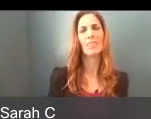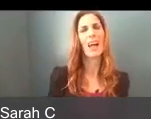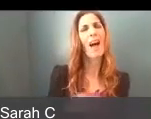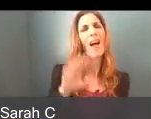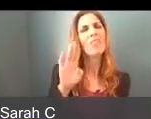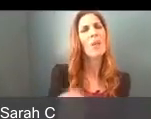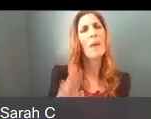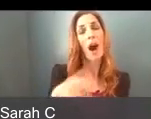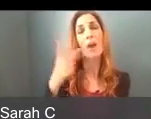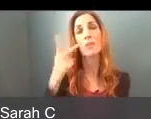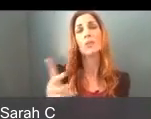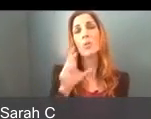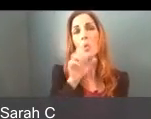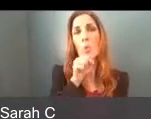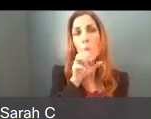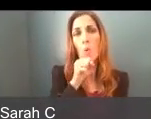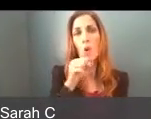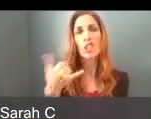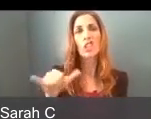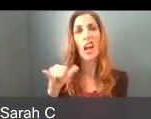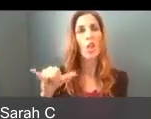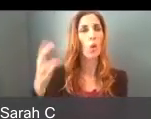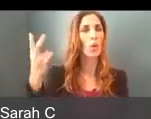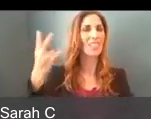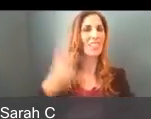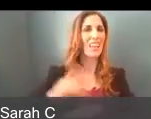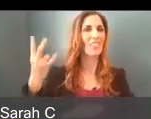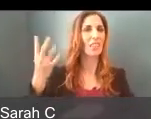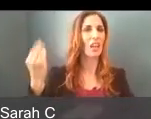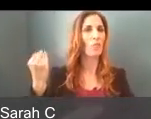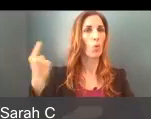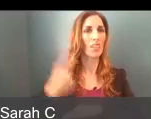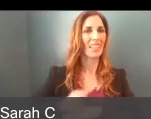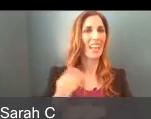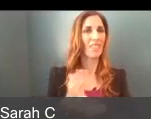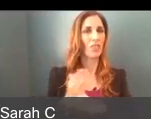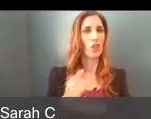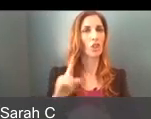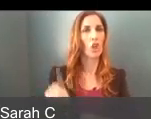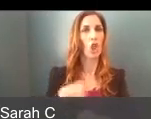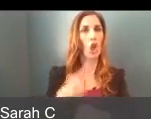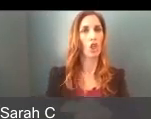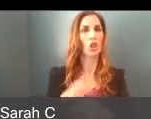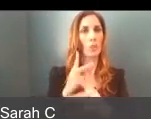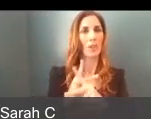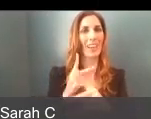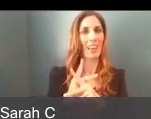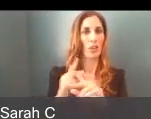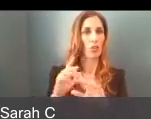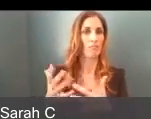yellow are the seven and fourteen day averages of long-term care cases only. So you can see we are